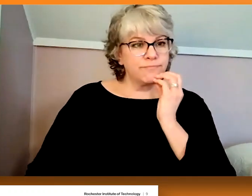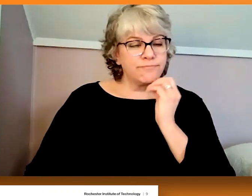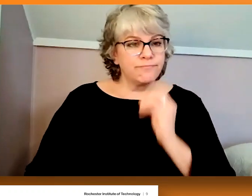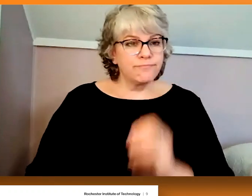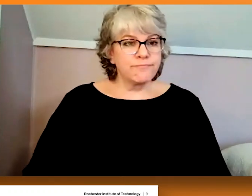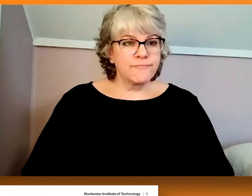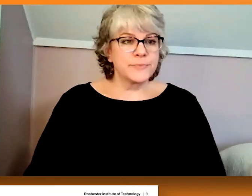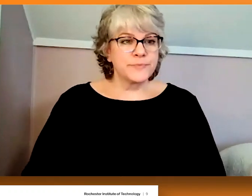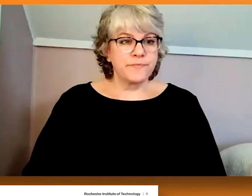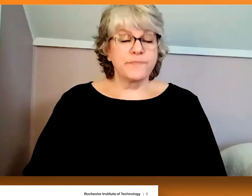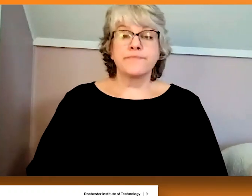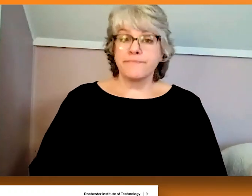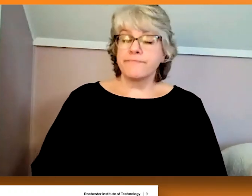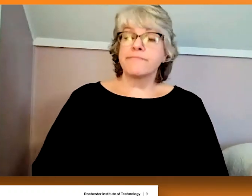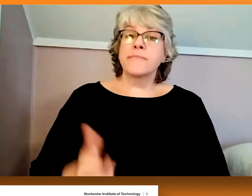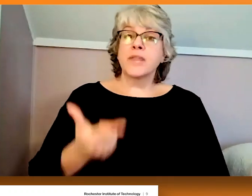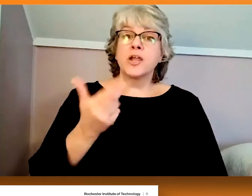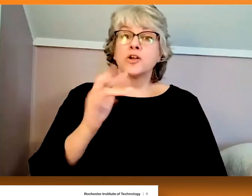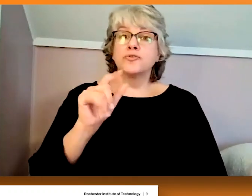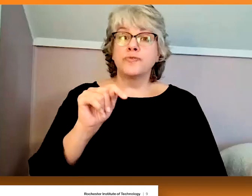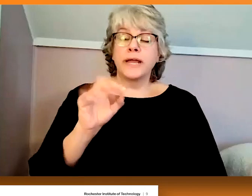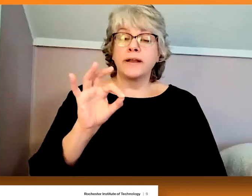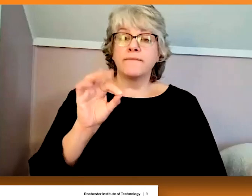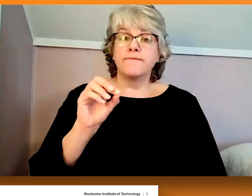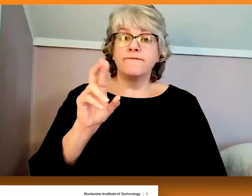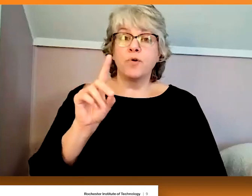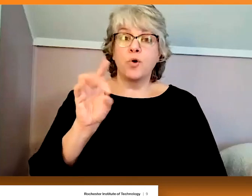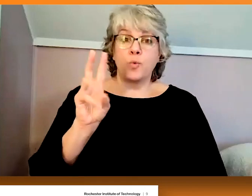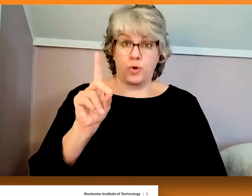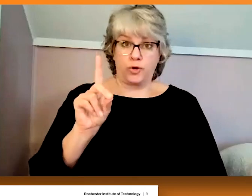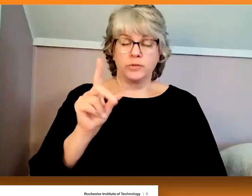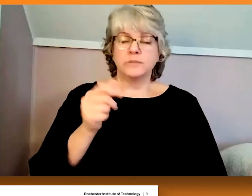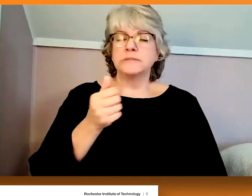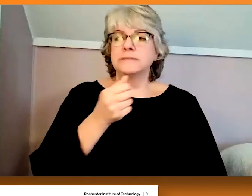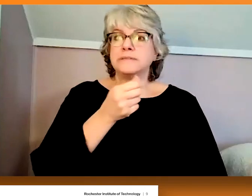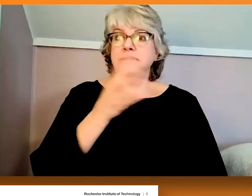So GrantForward has several features. I've highlighted on this slide a few